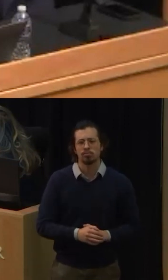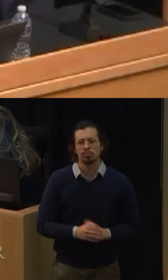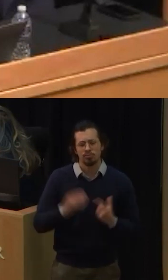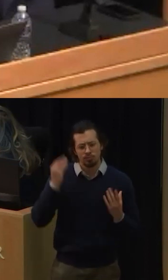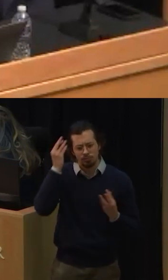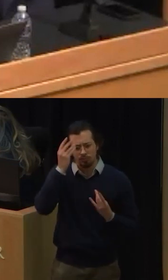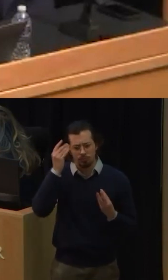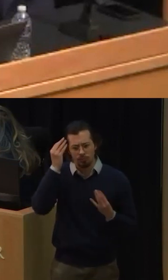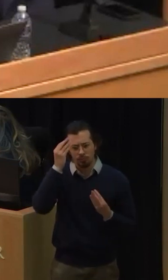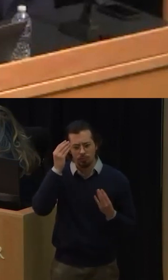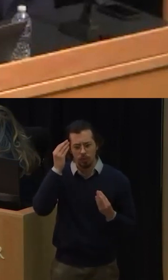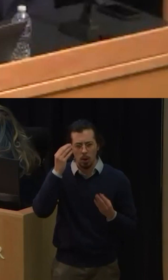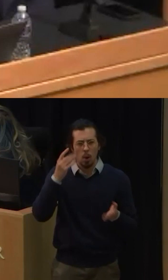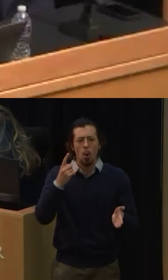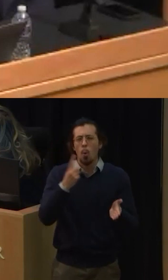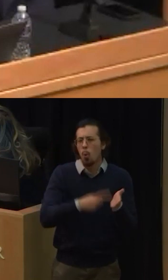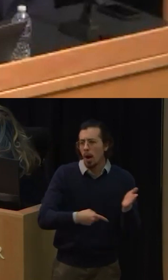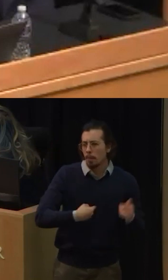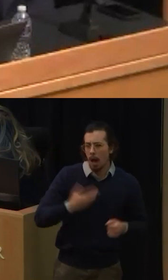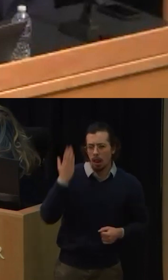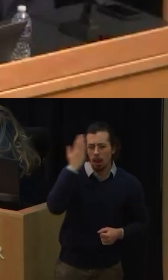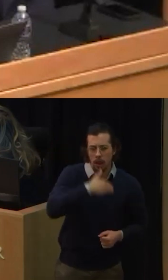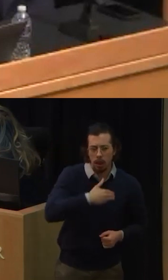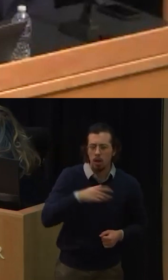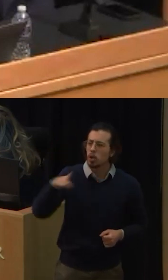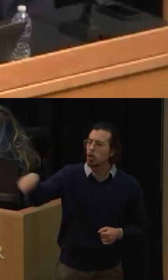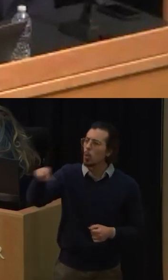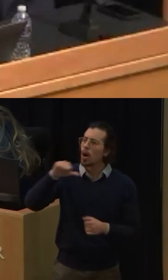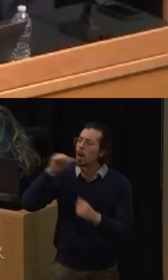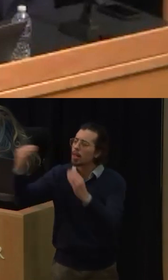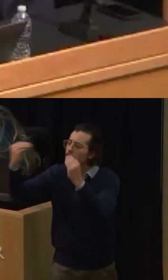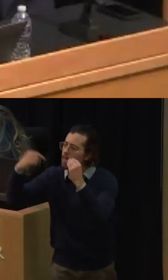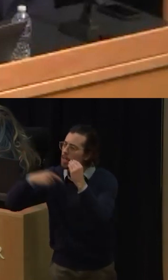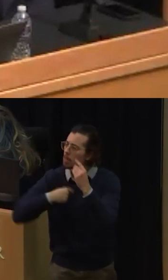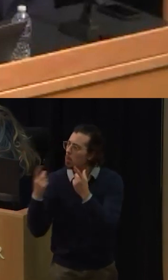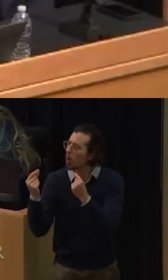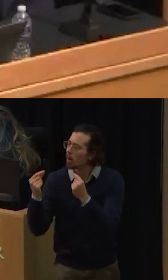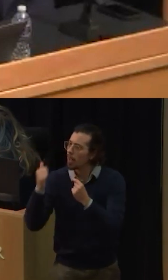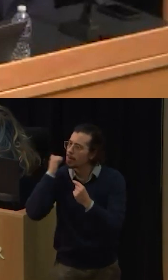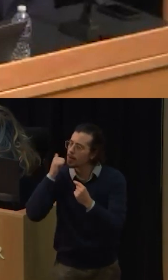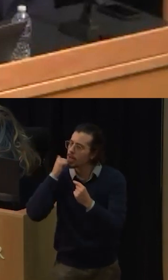"What am I not learning? "What are you not giving me to equip me every day?